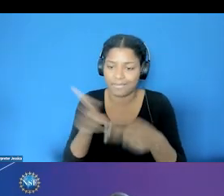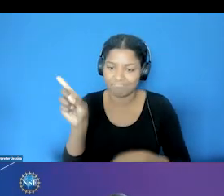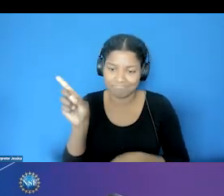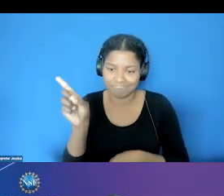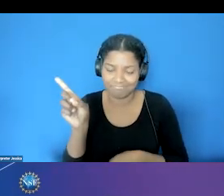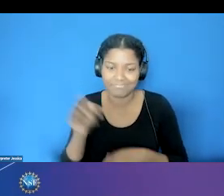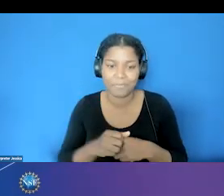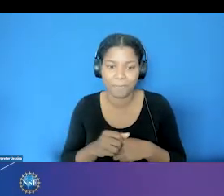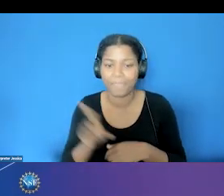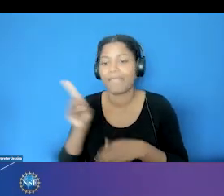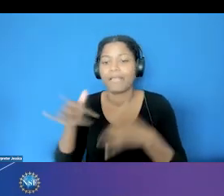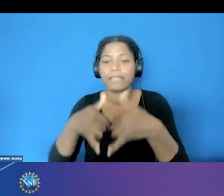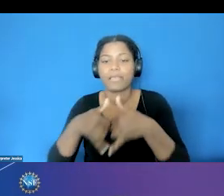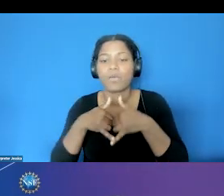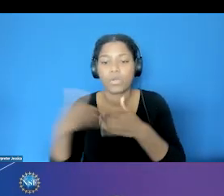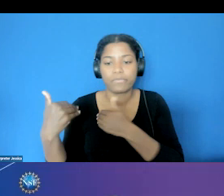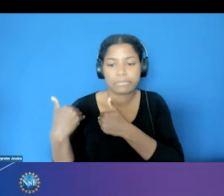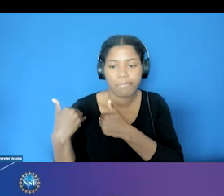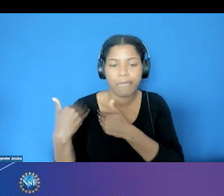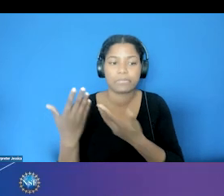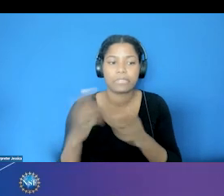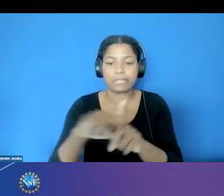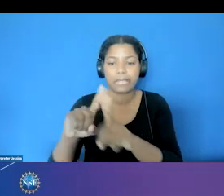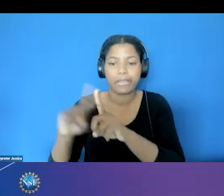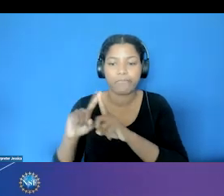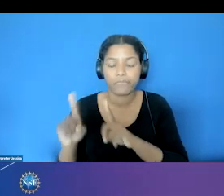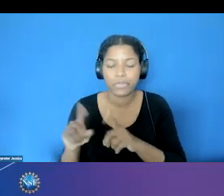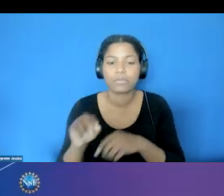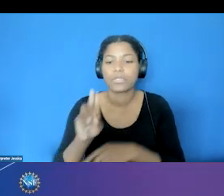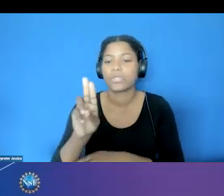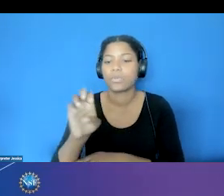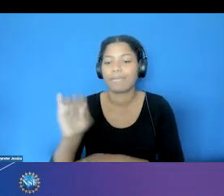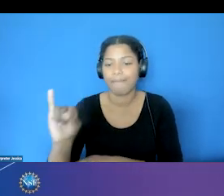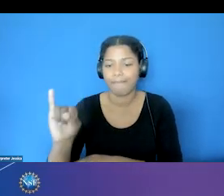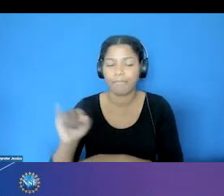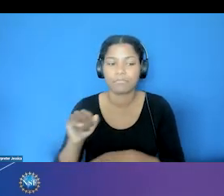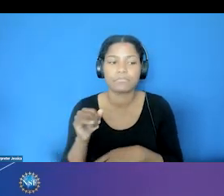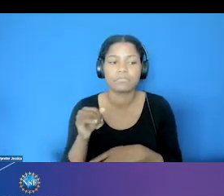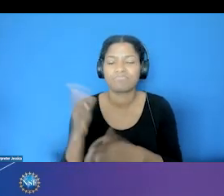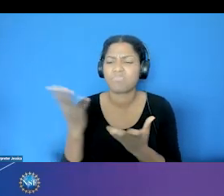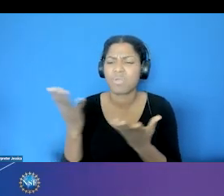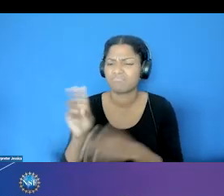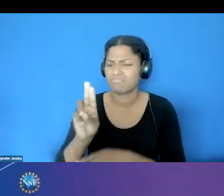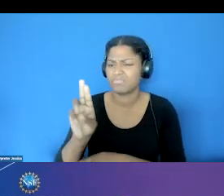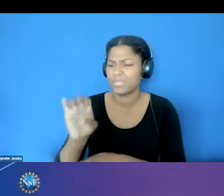And this is, again, the awardee responsibilities, the Unique Entity Identifier, UEI. So what is the UEI?